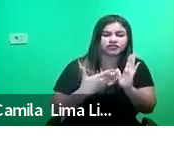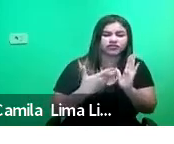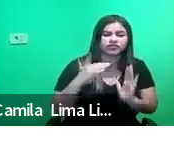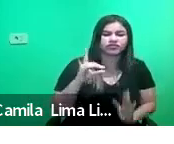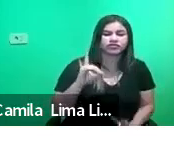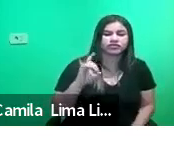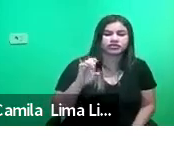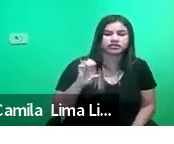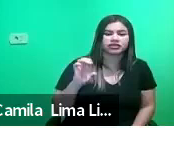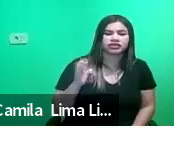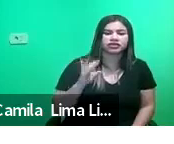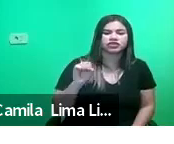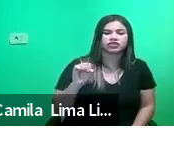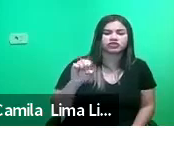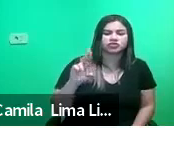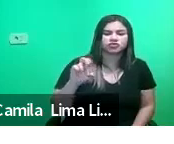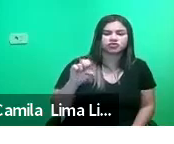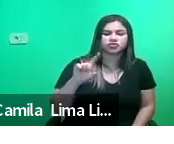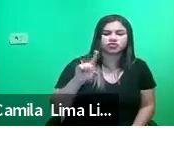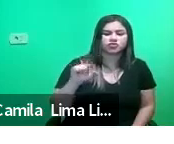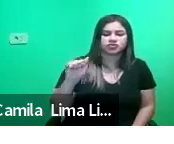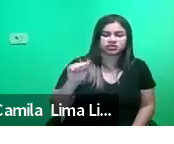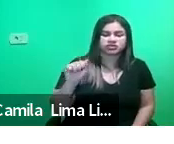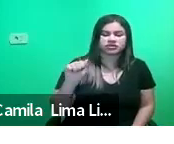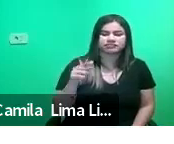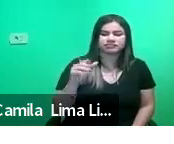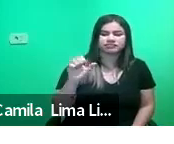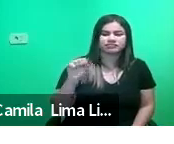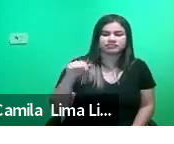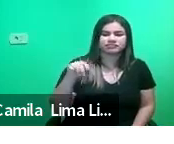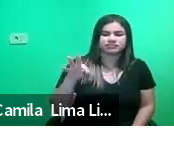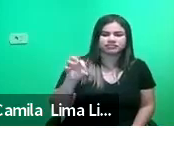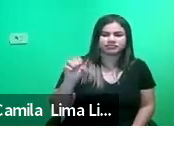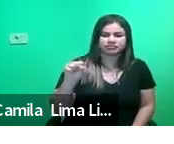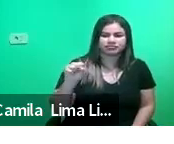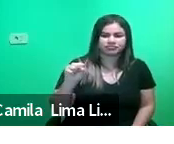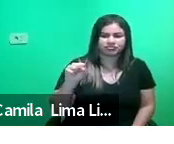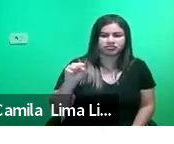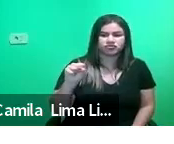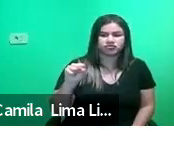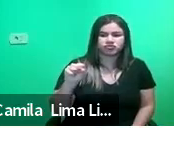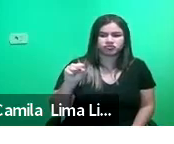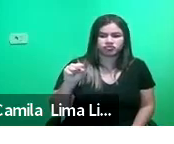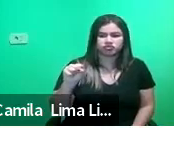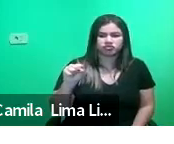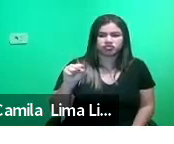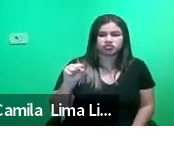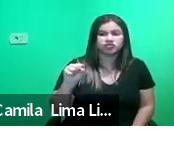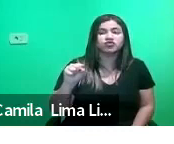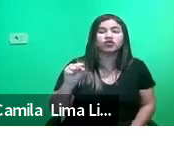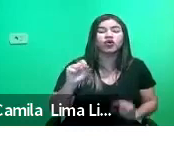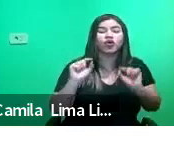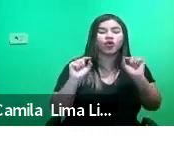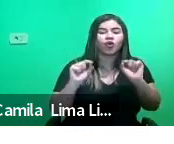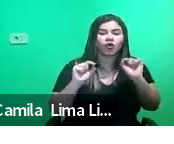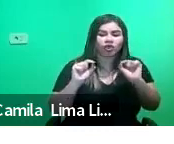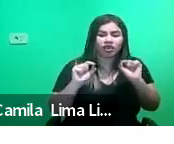Empire. he says Empire. He says that in Eurocentric, social He says that in Eurocentric social theory Max xism xism excluded the topic of social struggle and resistance